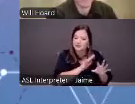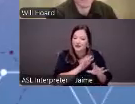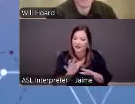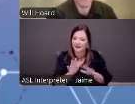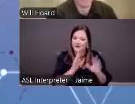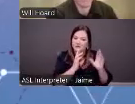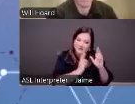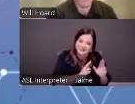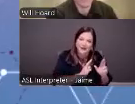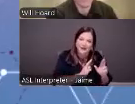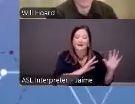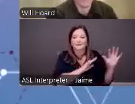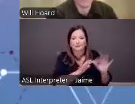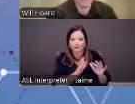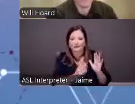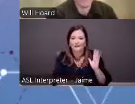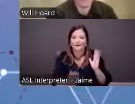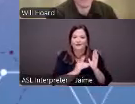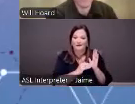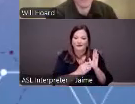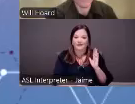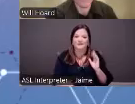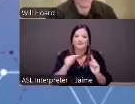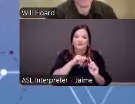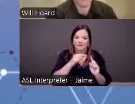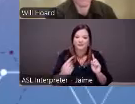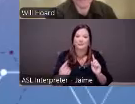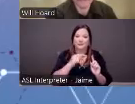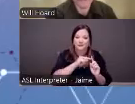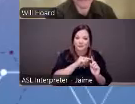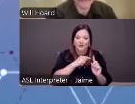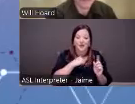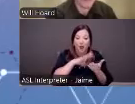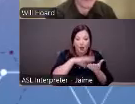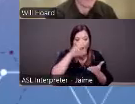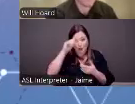I kept coming back to lines that I had learned in the training,